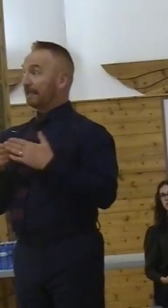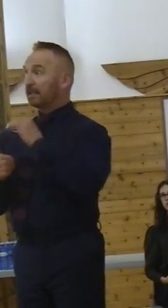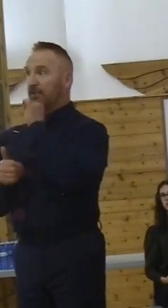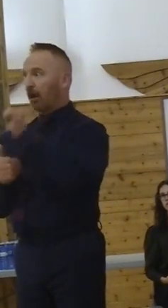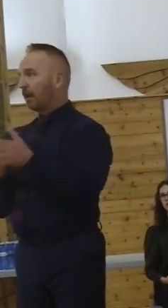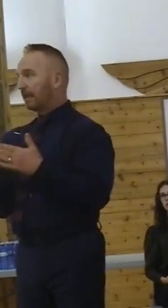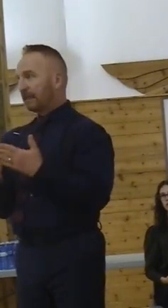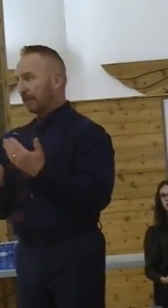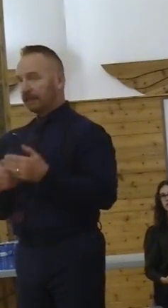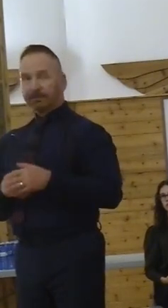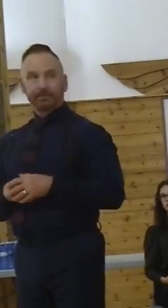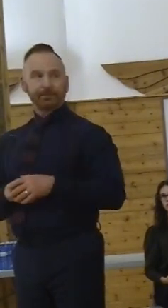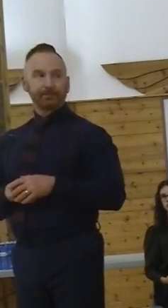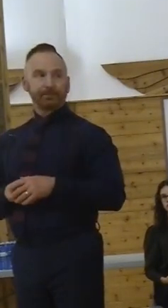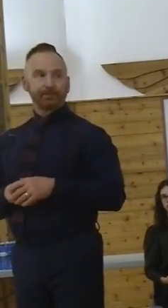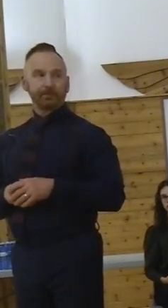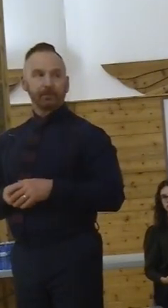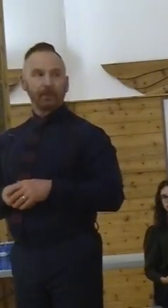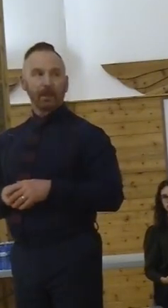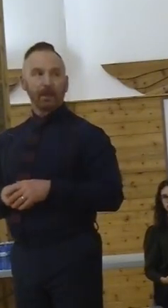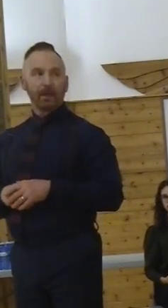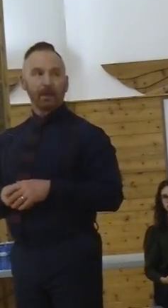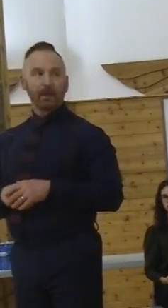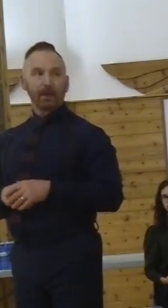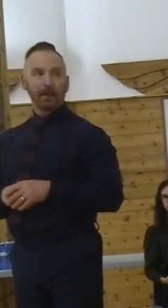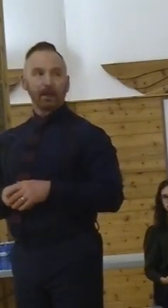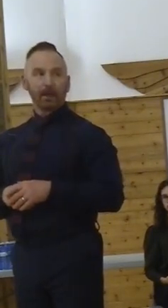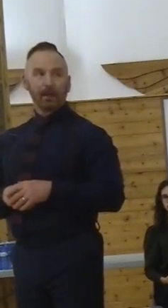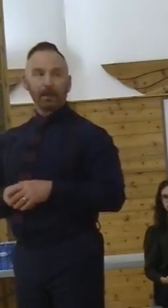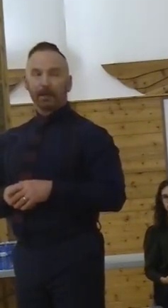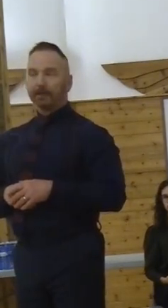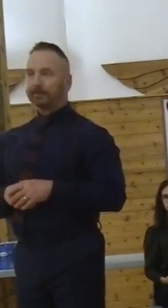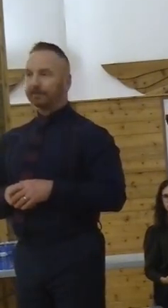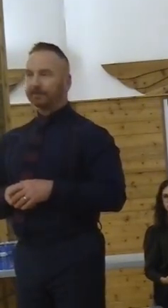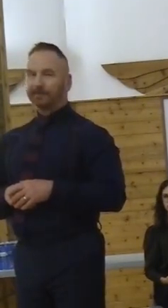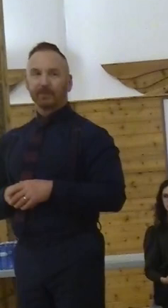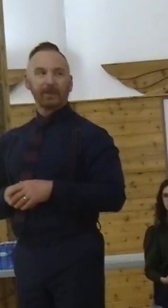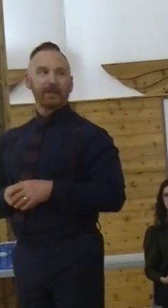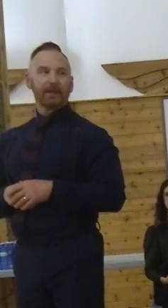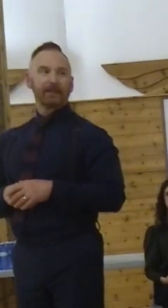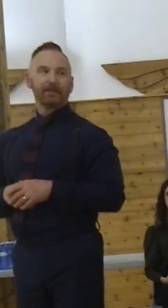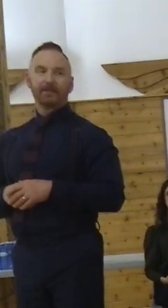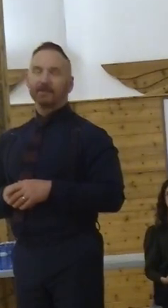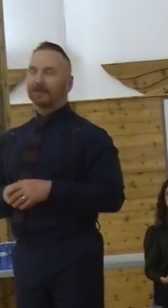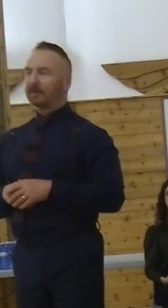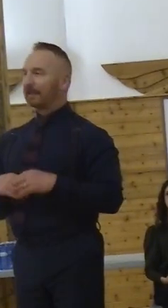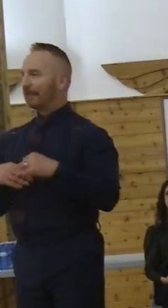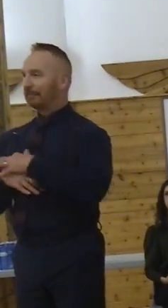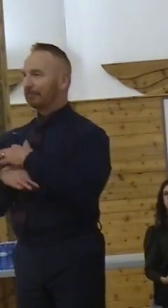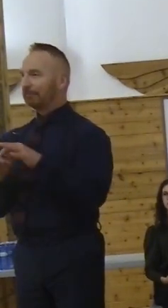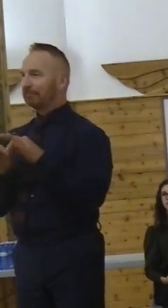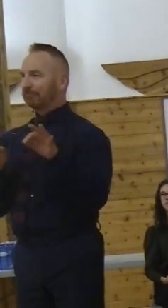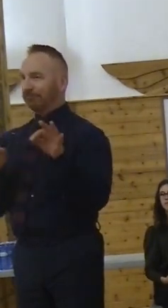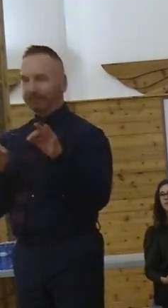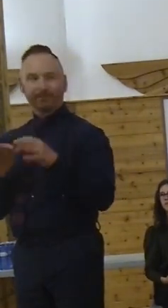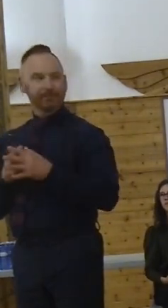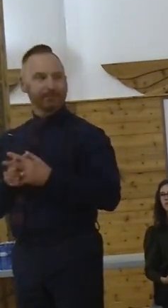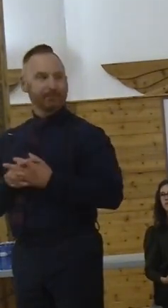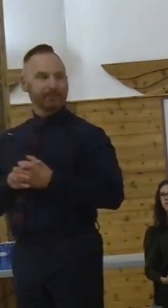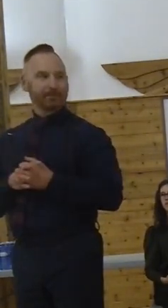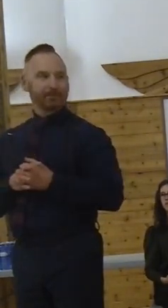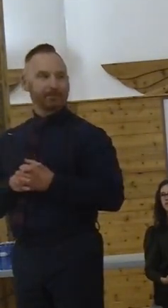I don't want to lose a meal if I don't curse.